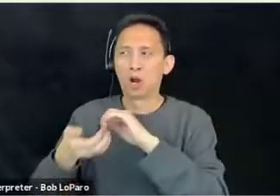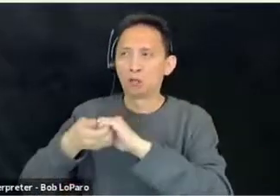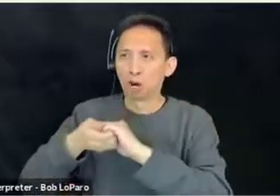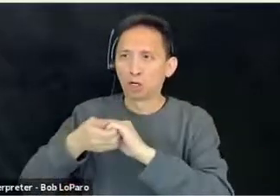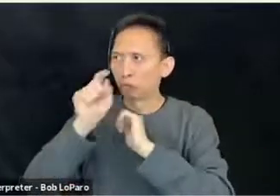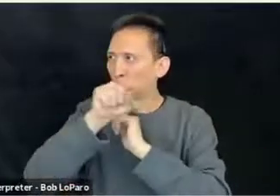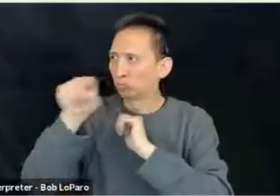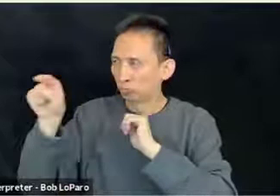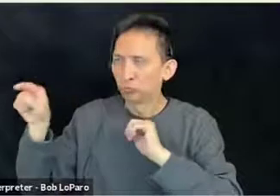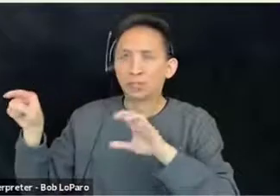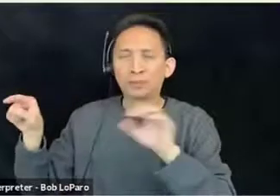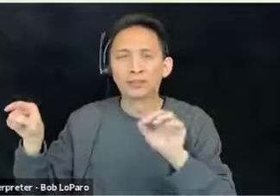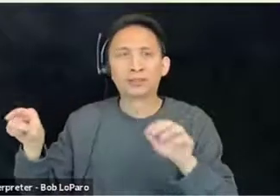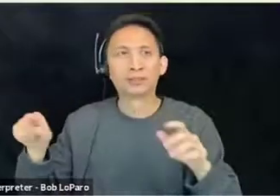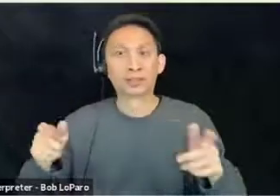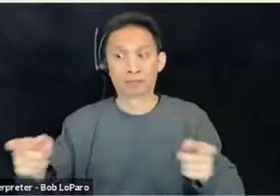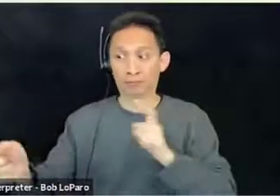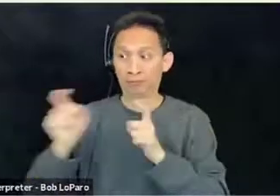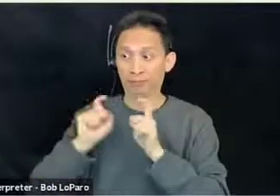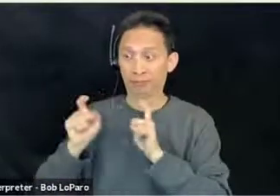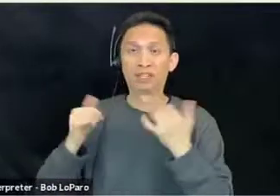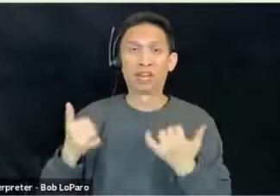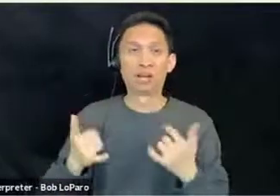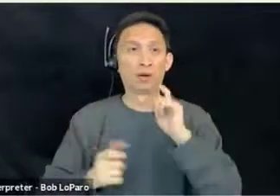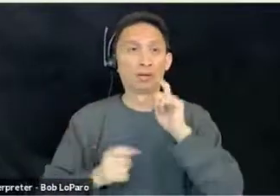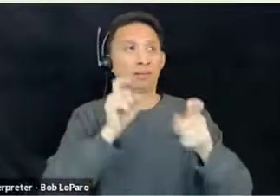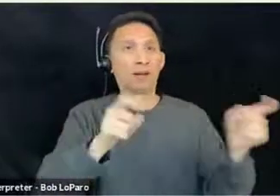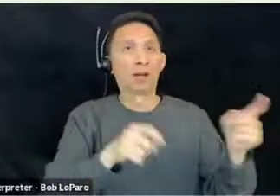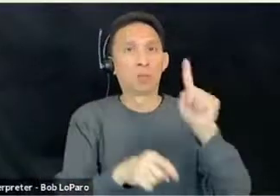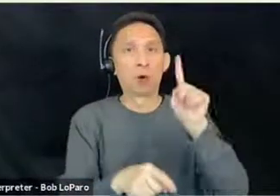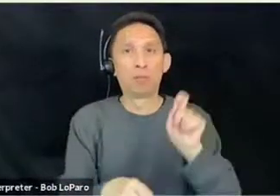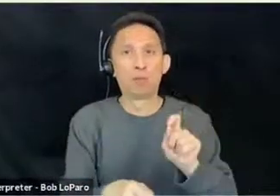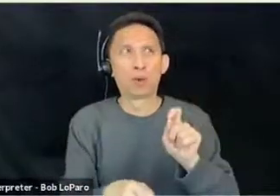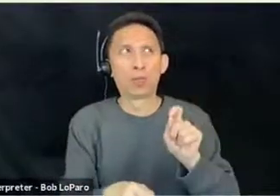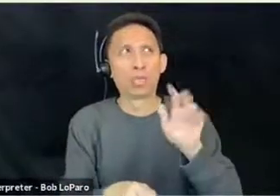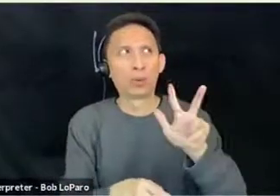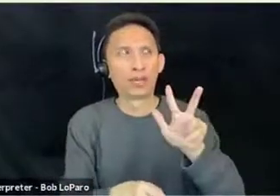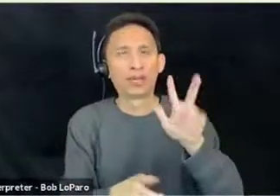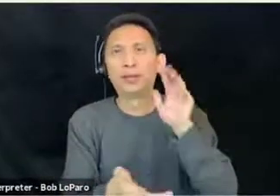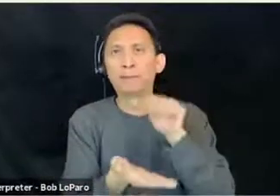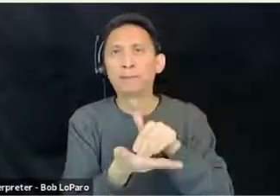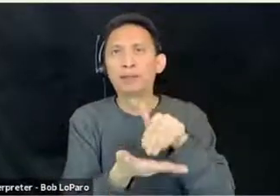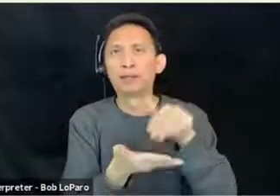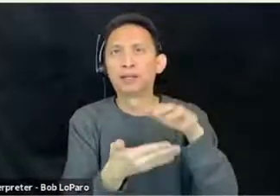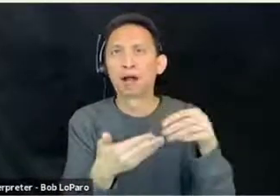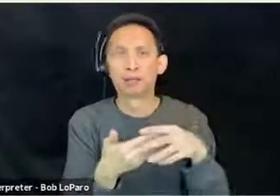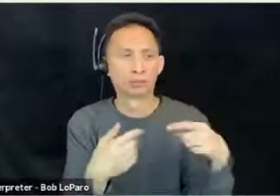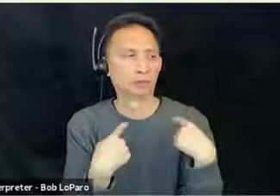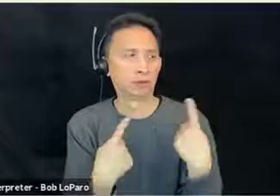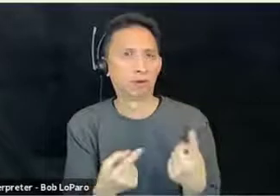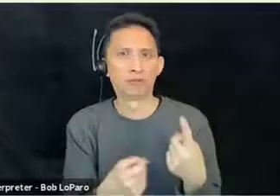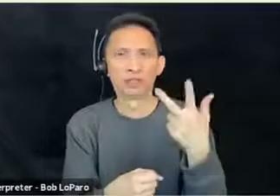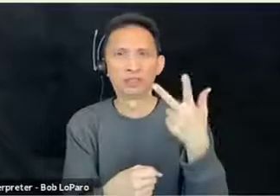doled out about $1.3 million in the last 10 years in scientific grants.